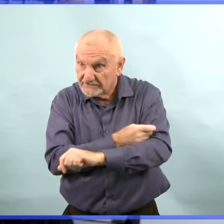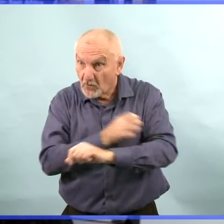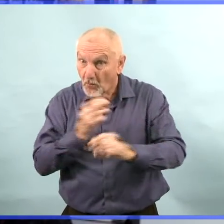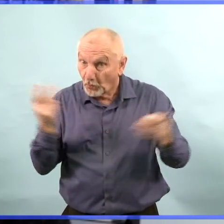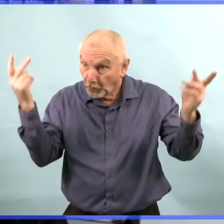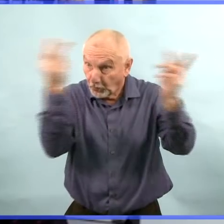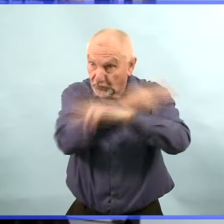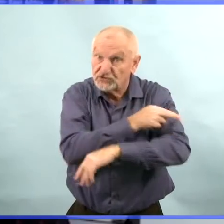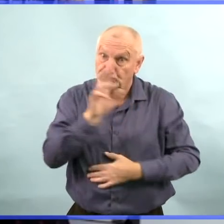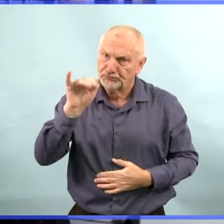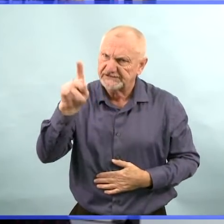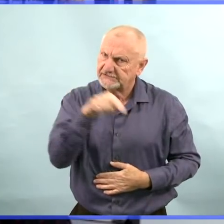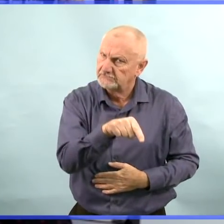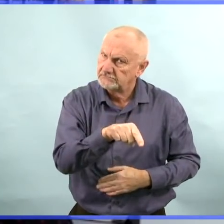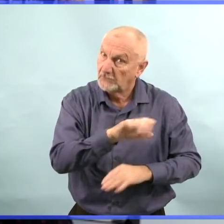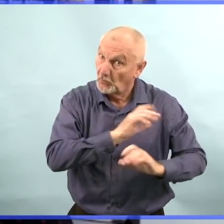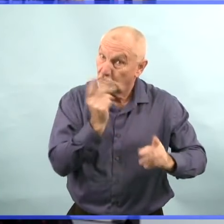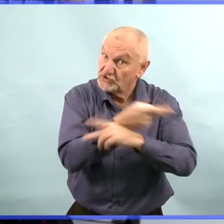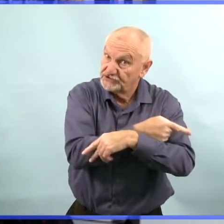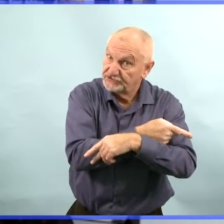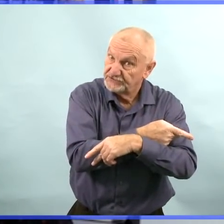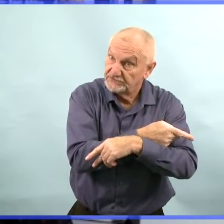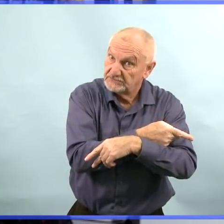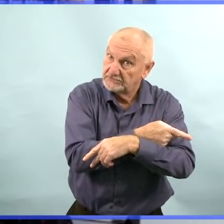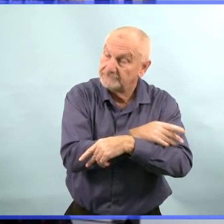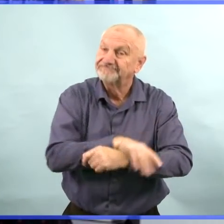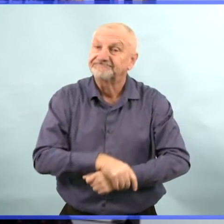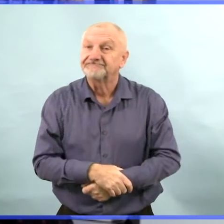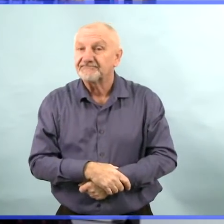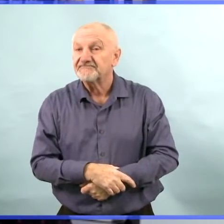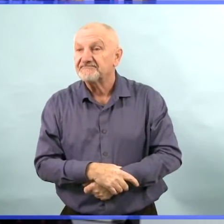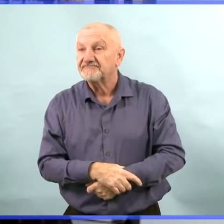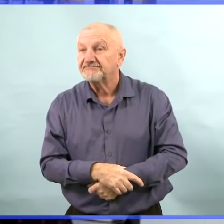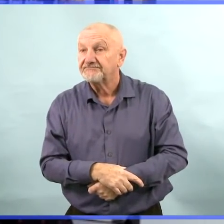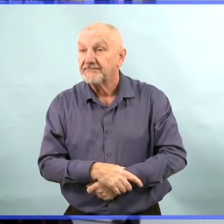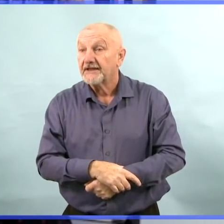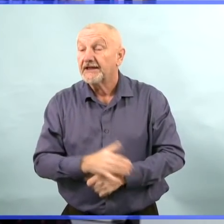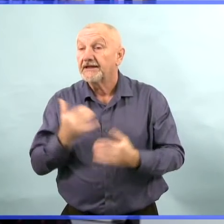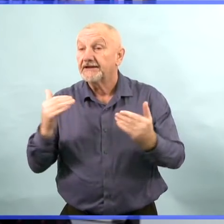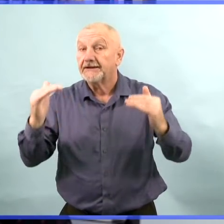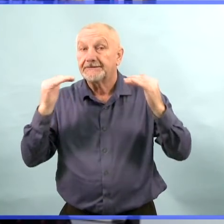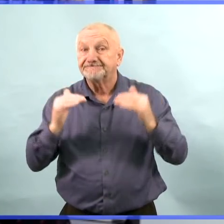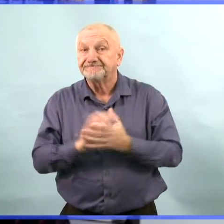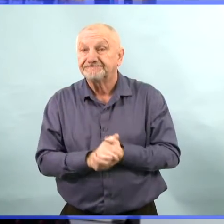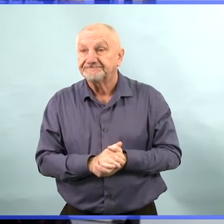i'd like to give a bit of an update on the in-school vaccine program for kids aged 5-11